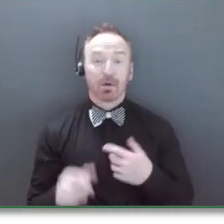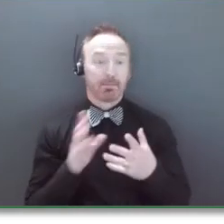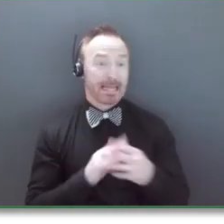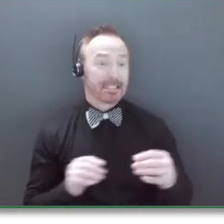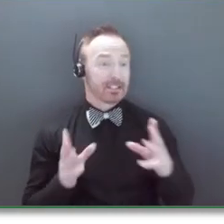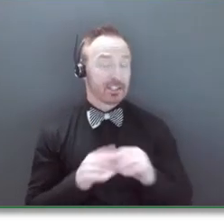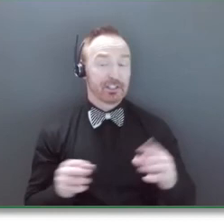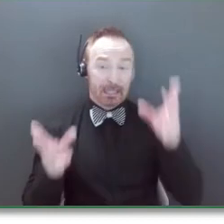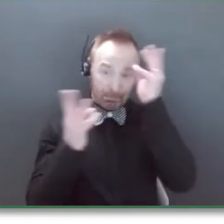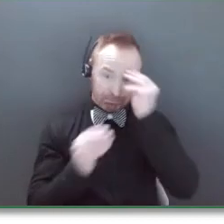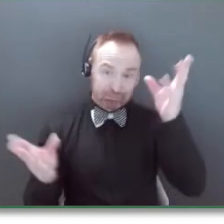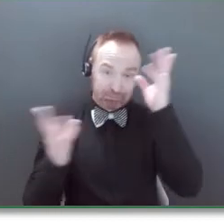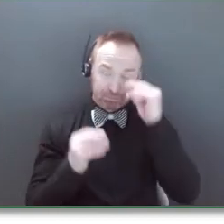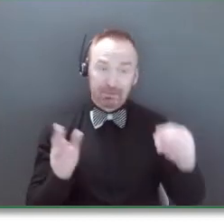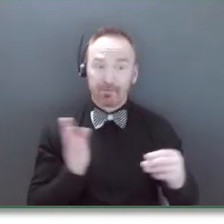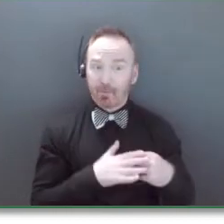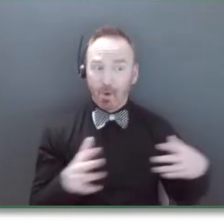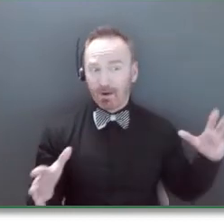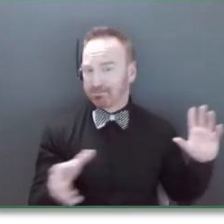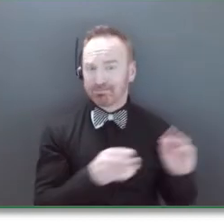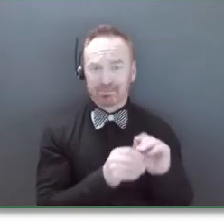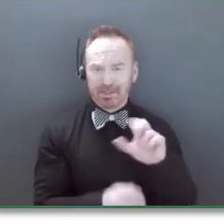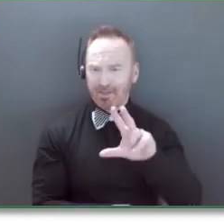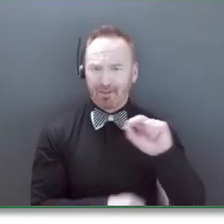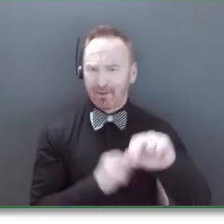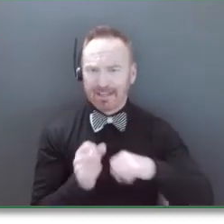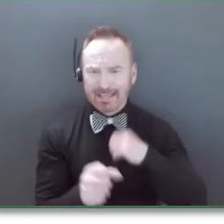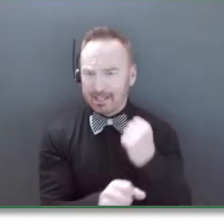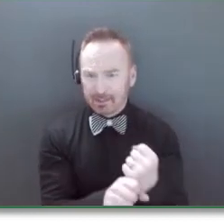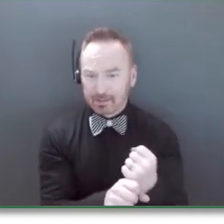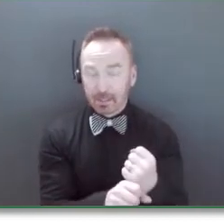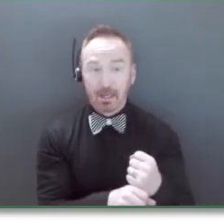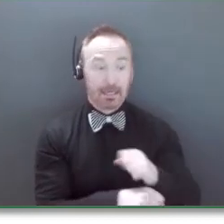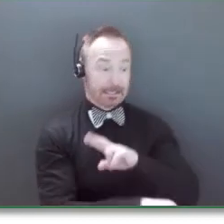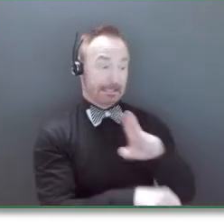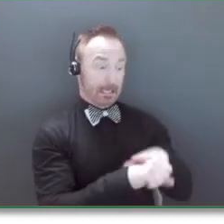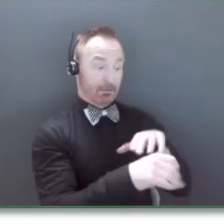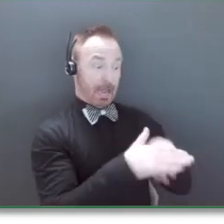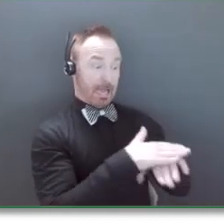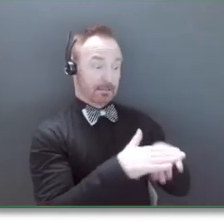30 years now is that access to nature is for everybody. Adaptive hiking is is